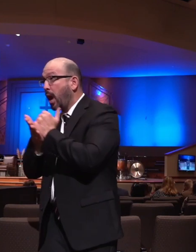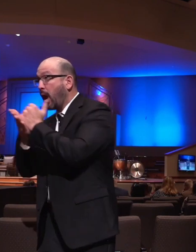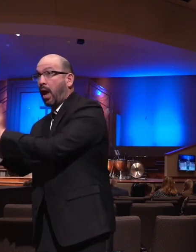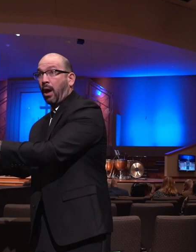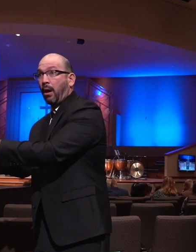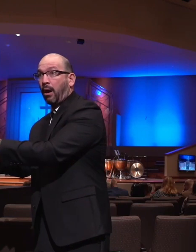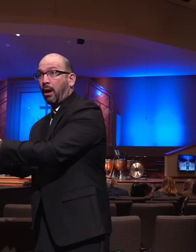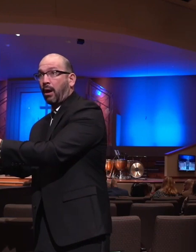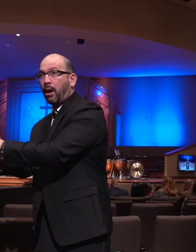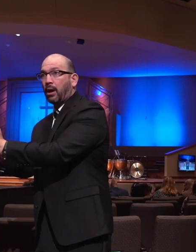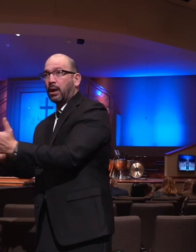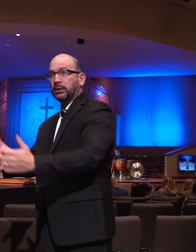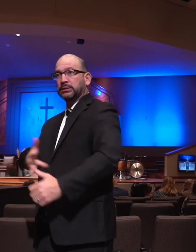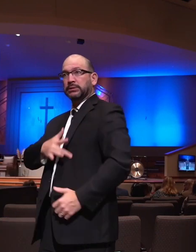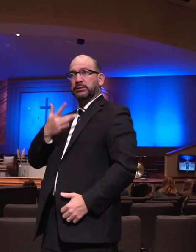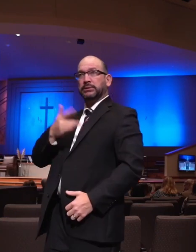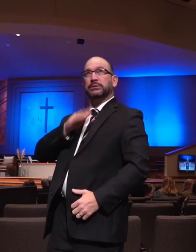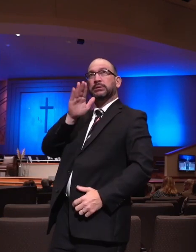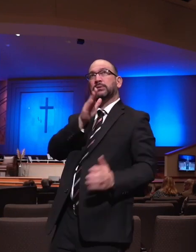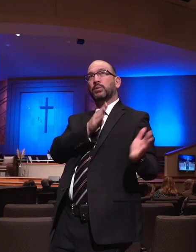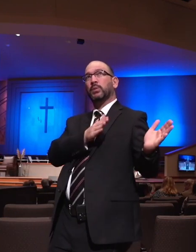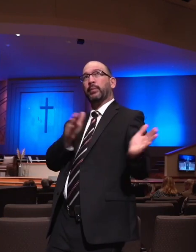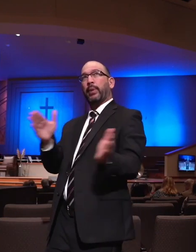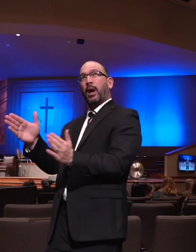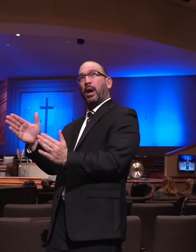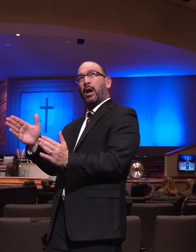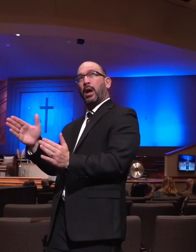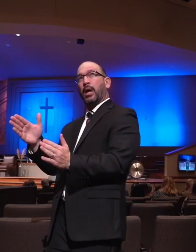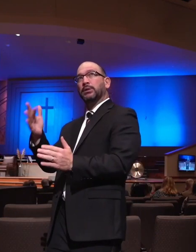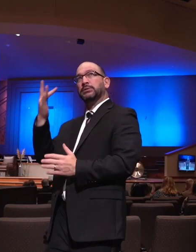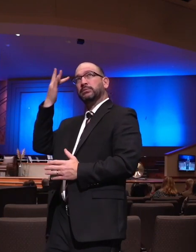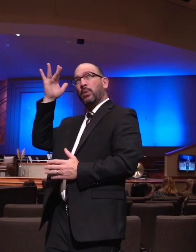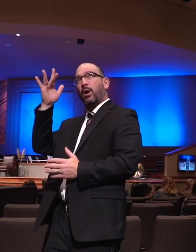you're sensitive and you're smart and you're surrendered you're going to be